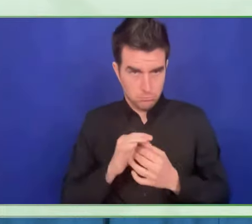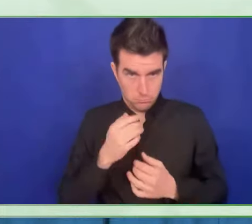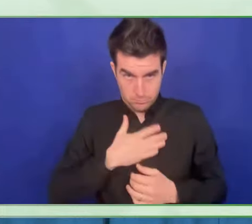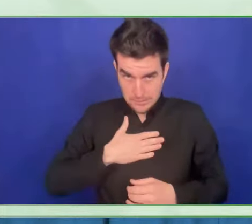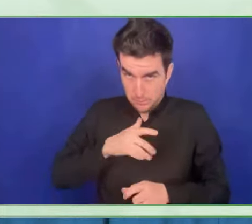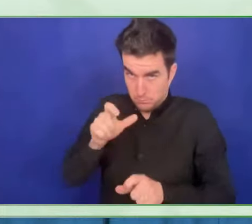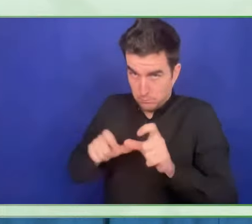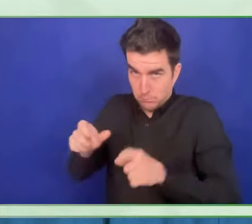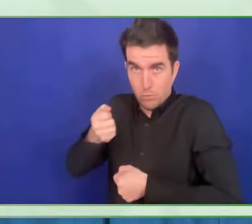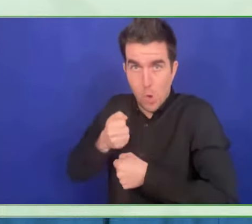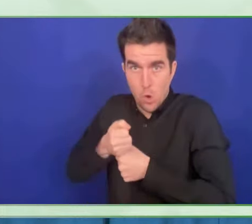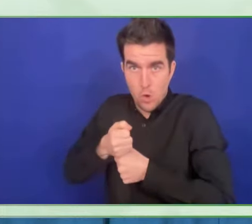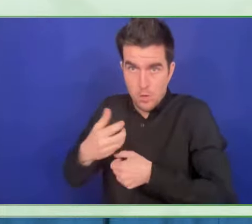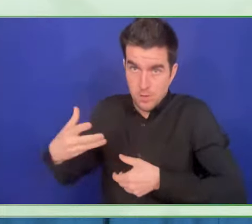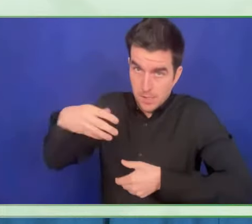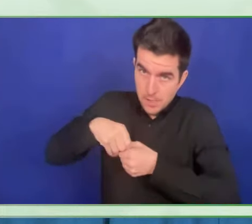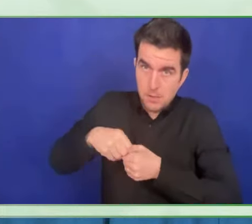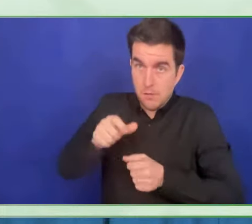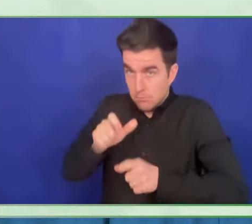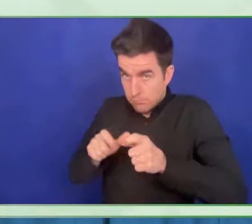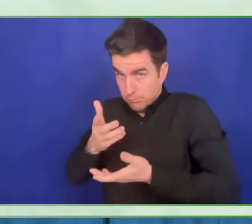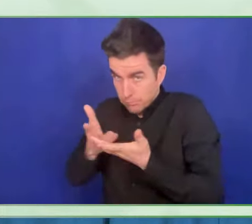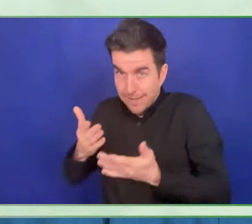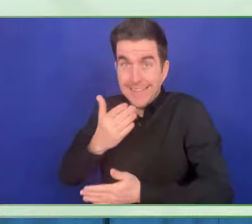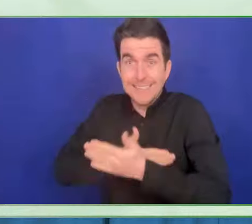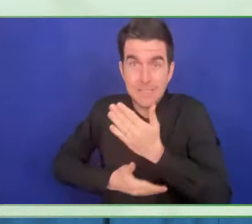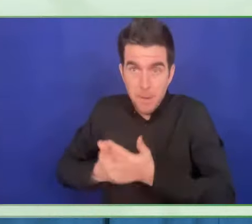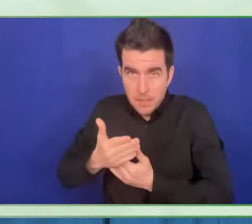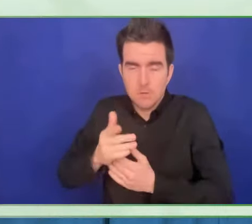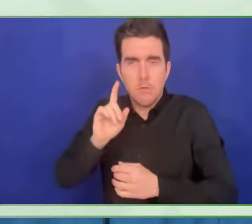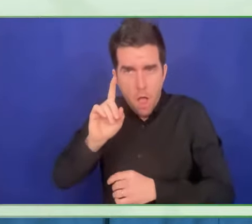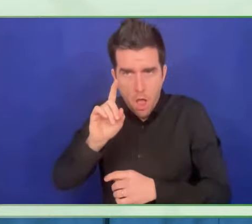But also in this area we have a section on Accessibility,